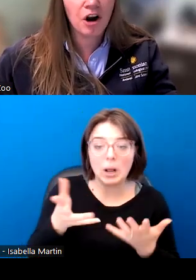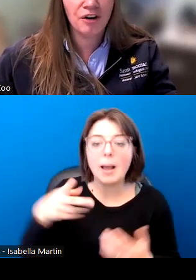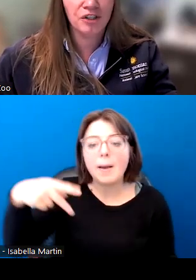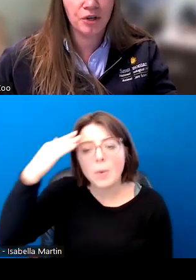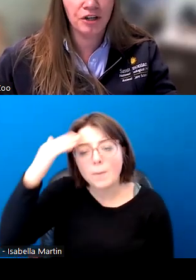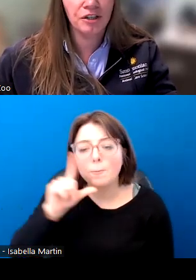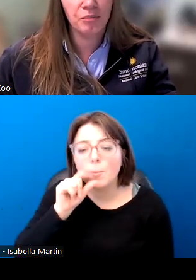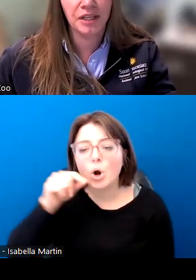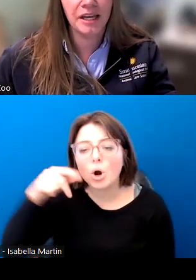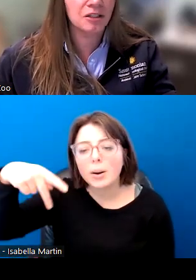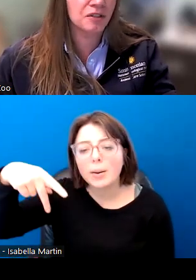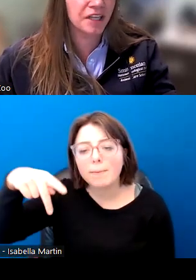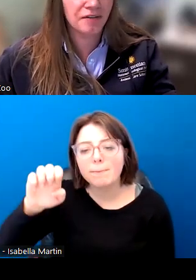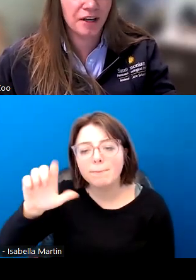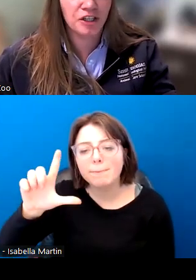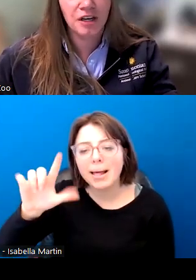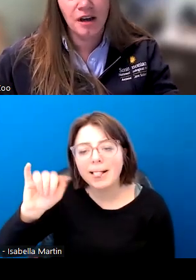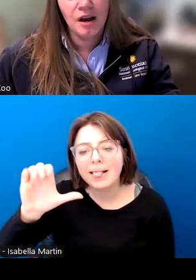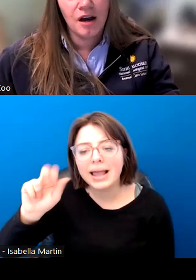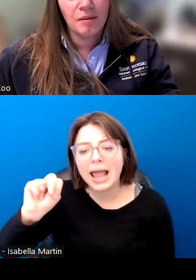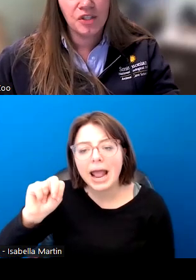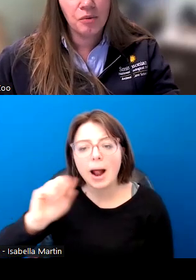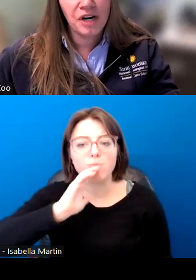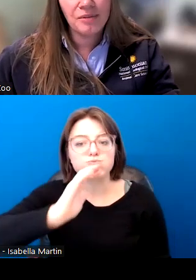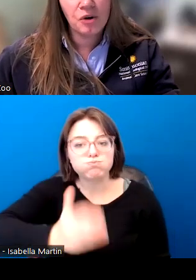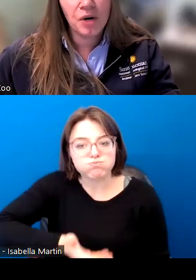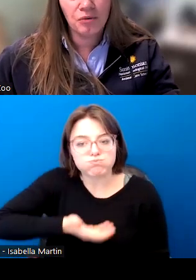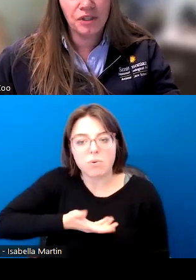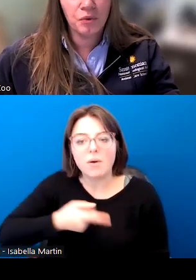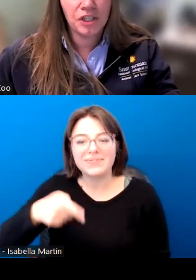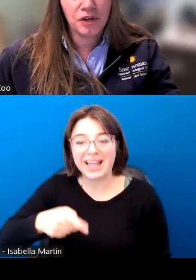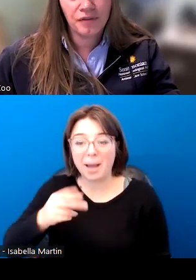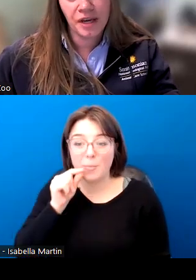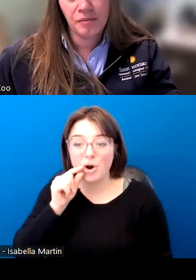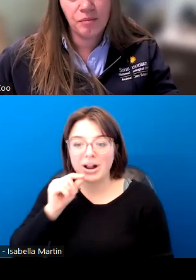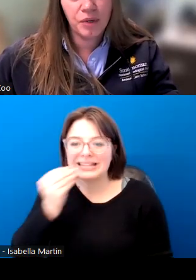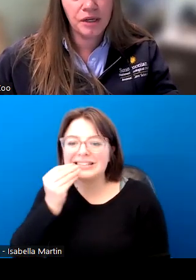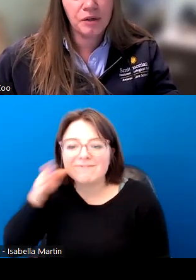carnivorous bird, but they exclusively eat fish. So perhaps no model really works great for them, but